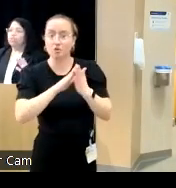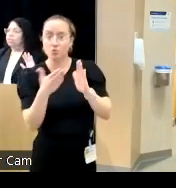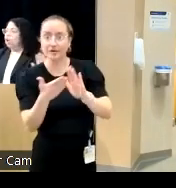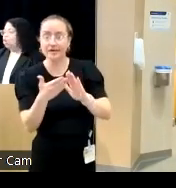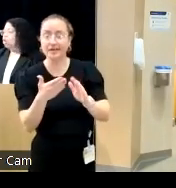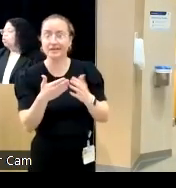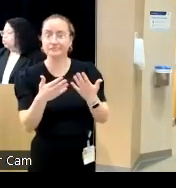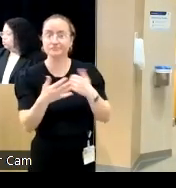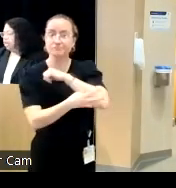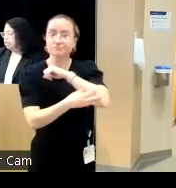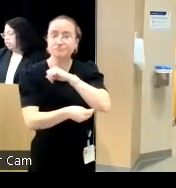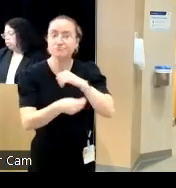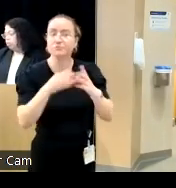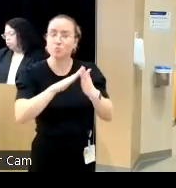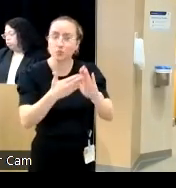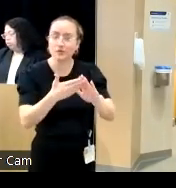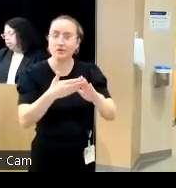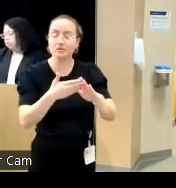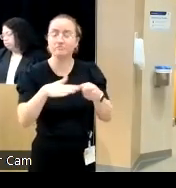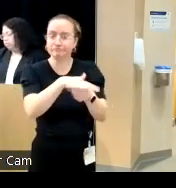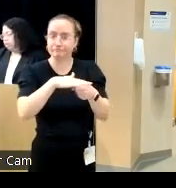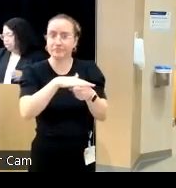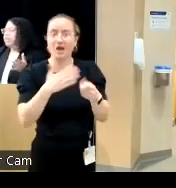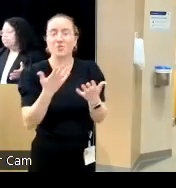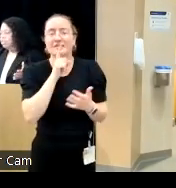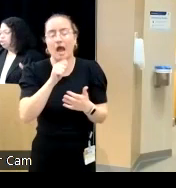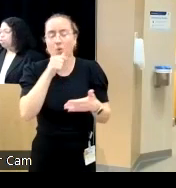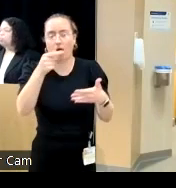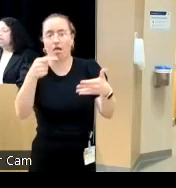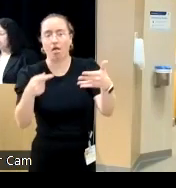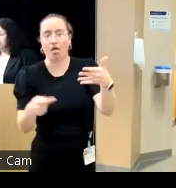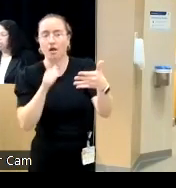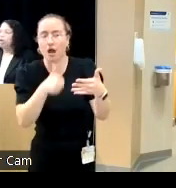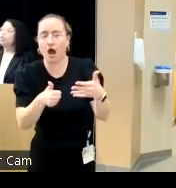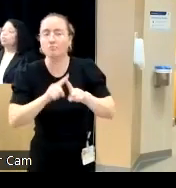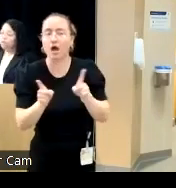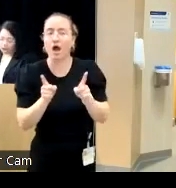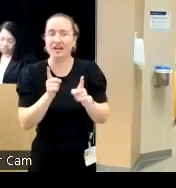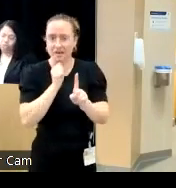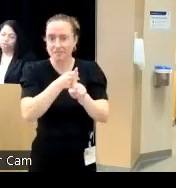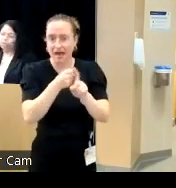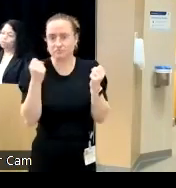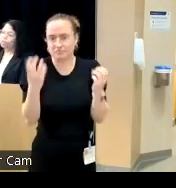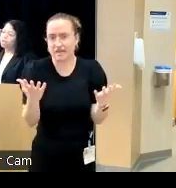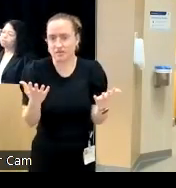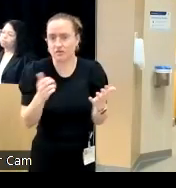a whole host of things that I won't and enlist here but what we also know from what